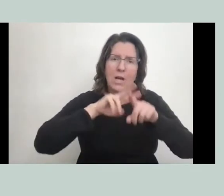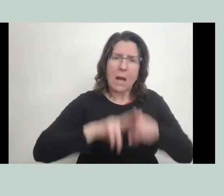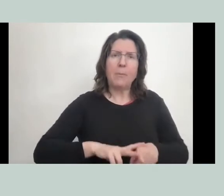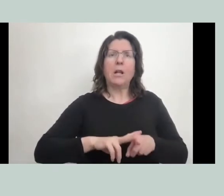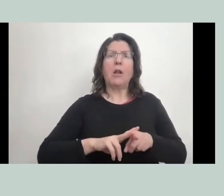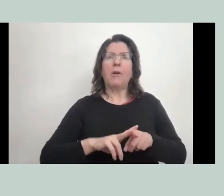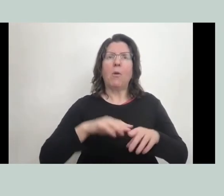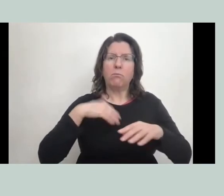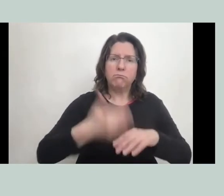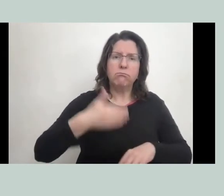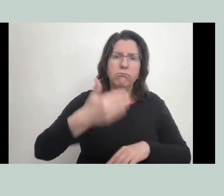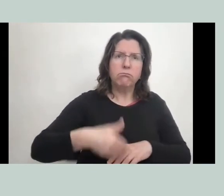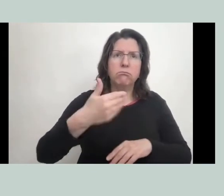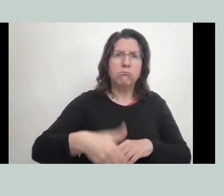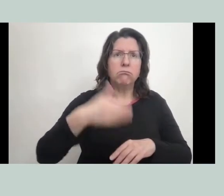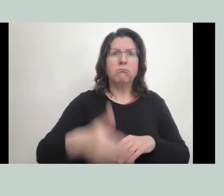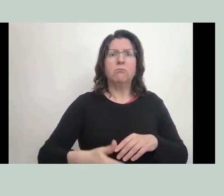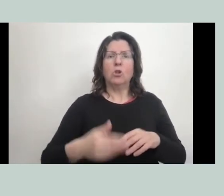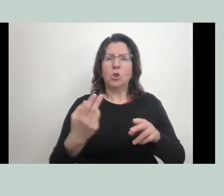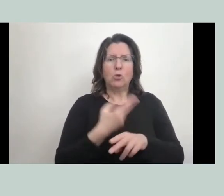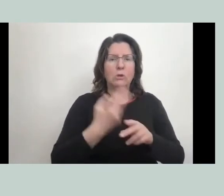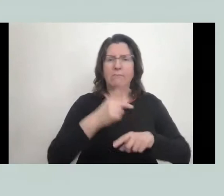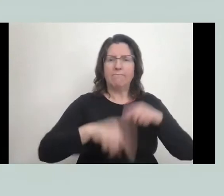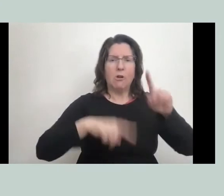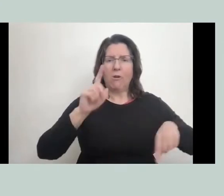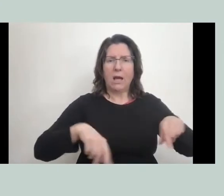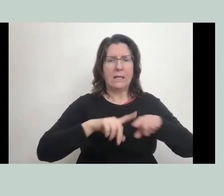Vocabulary development is central to their progress.